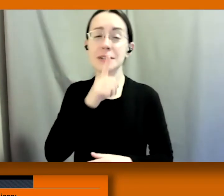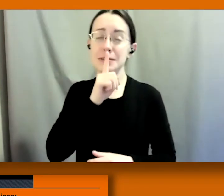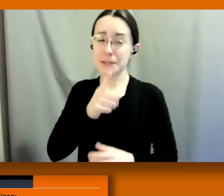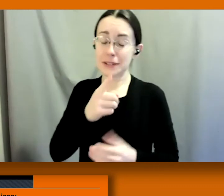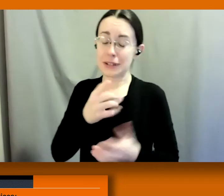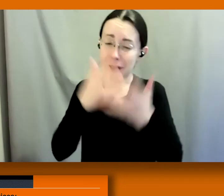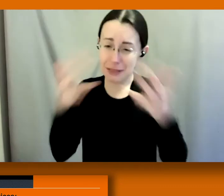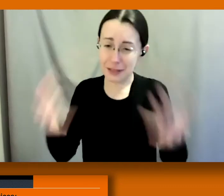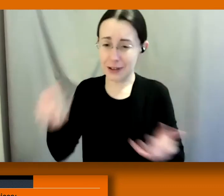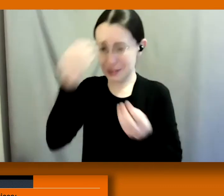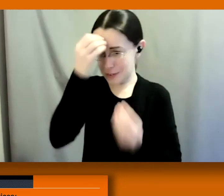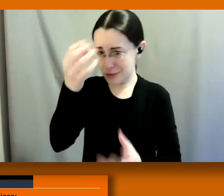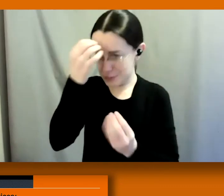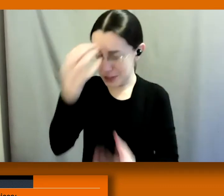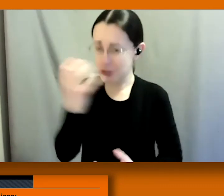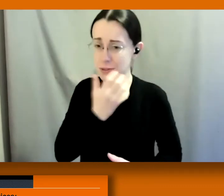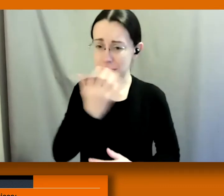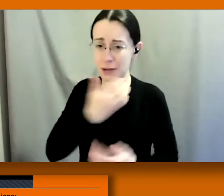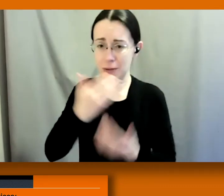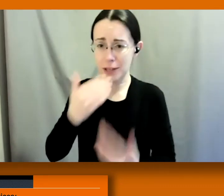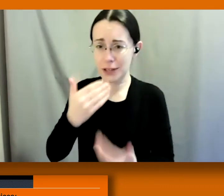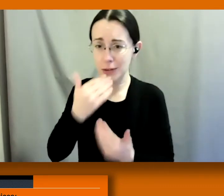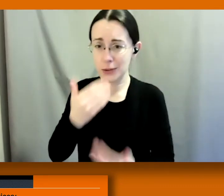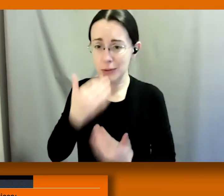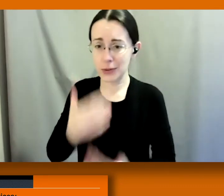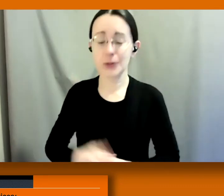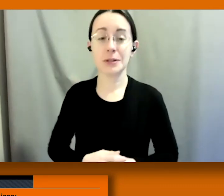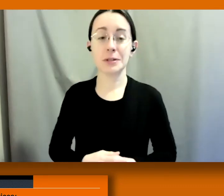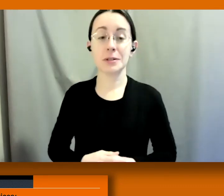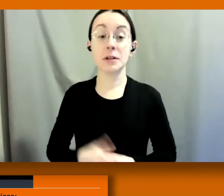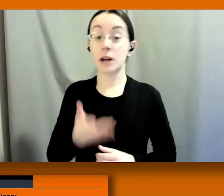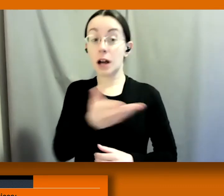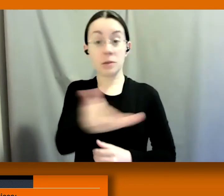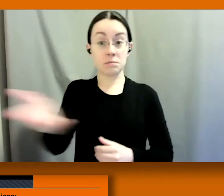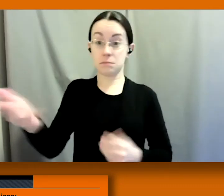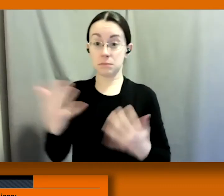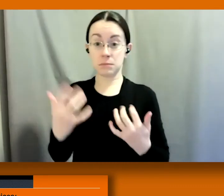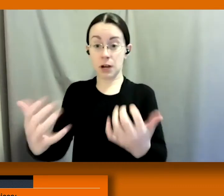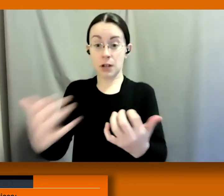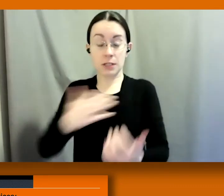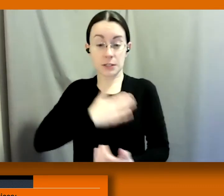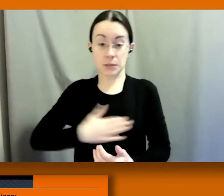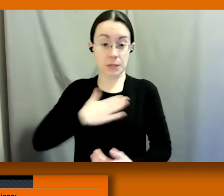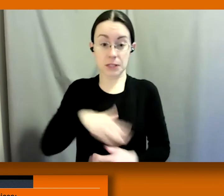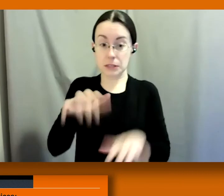Please, if you want to start entering questions in the chat, I am watching that as well.